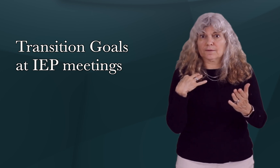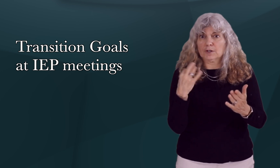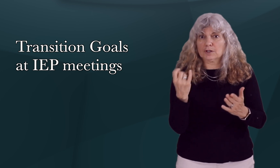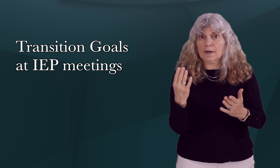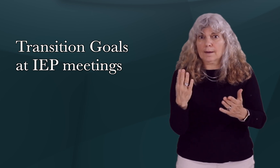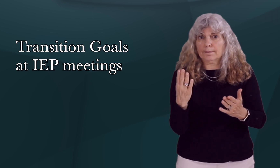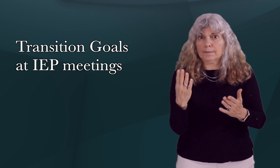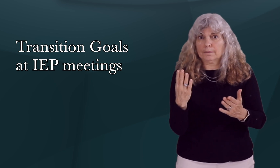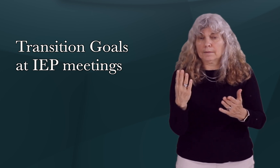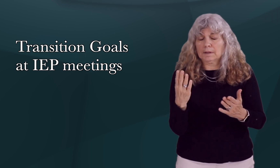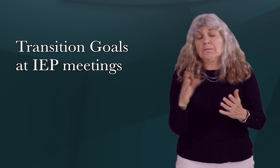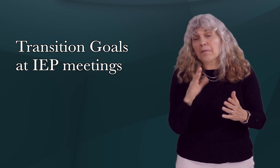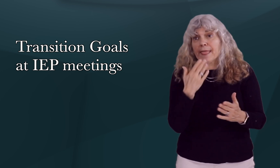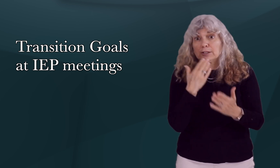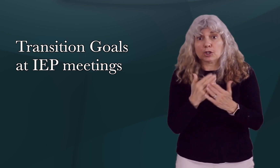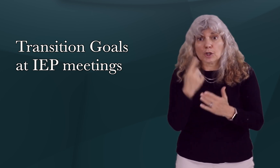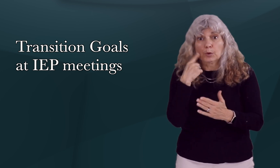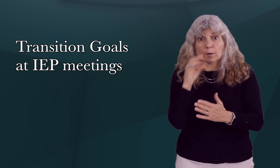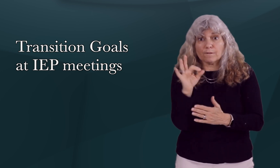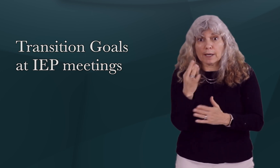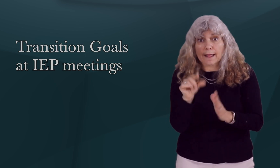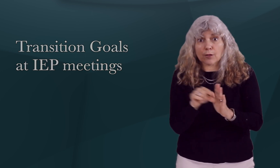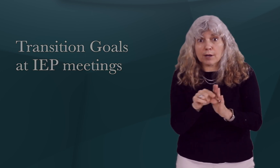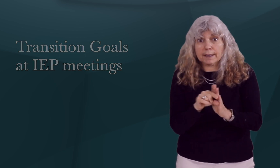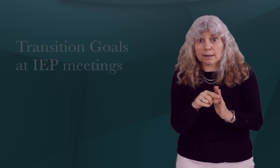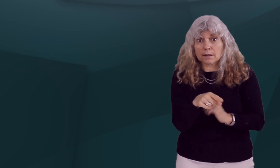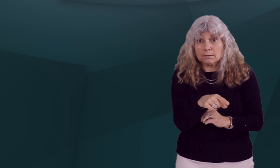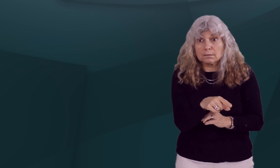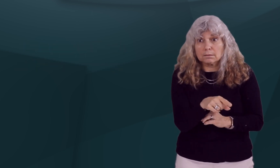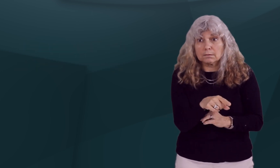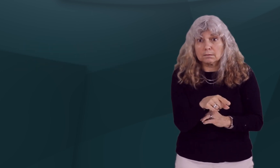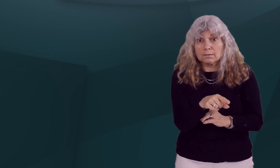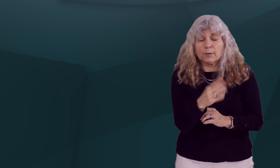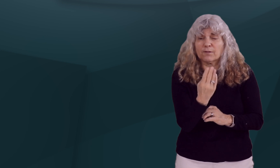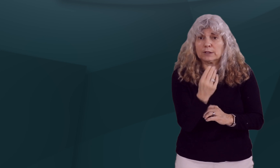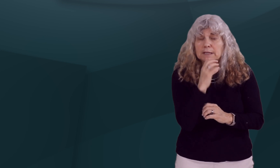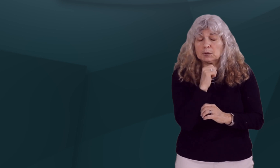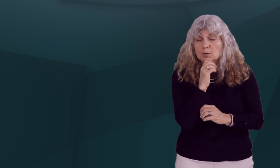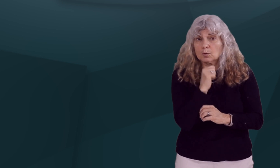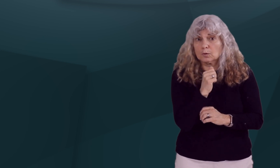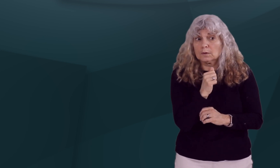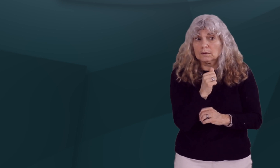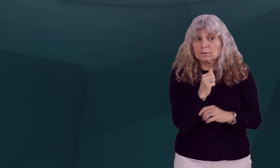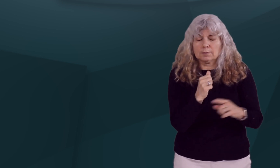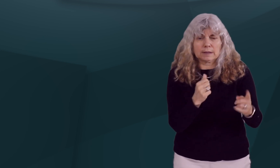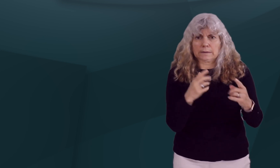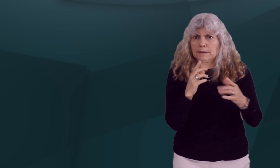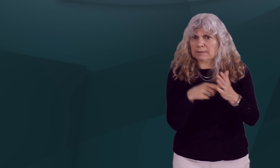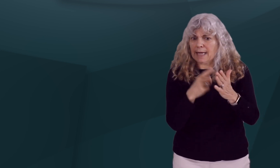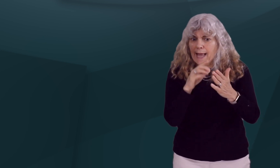Filling out a job application form. Now that would be a good goal for ninth grade -- for a fourteen year old.